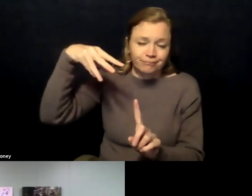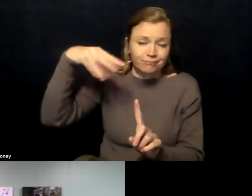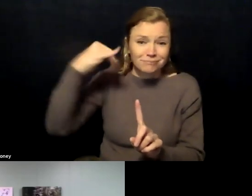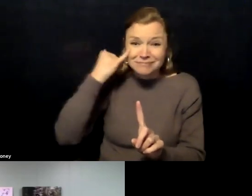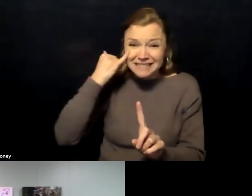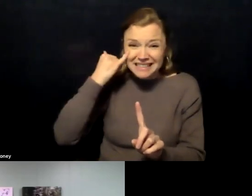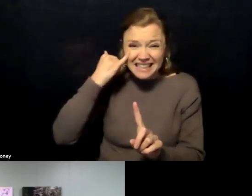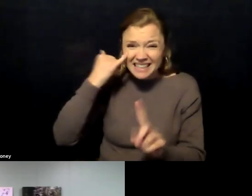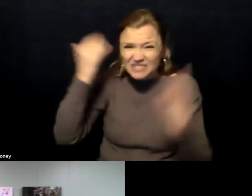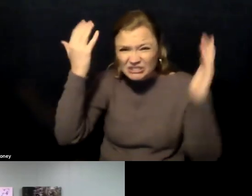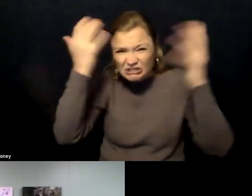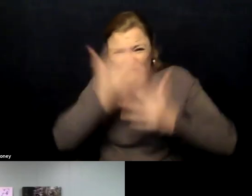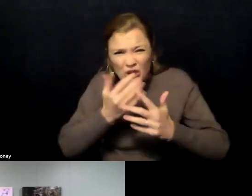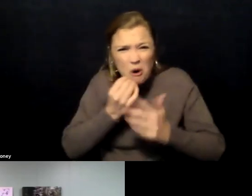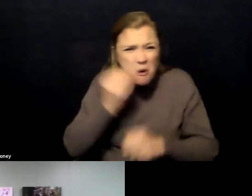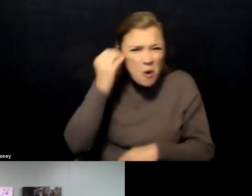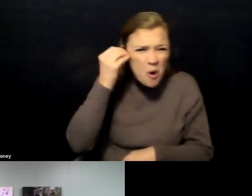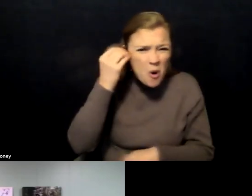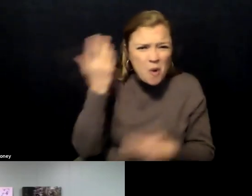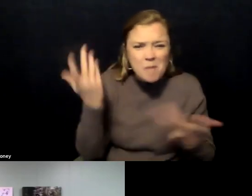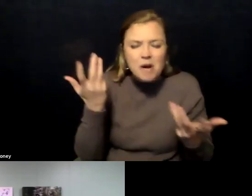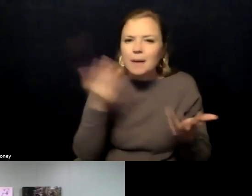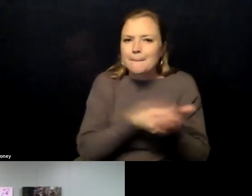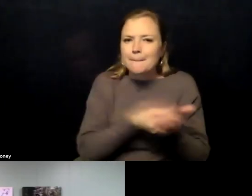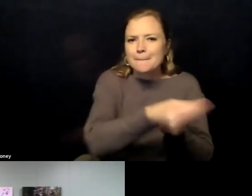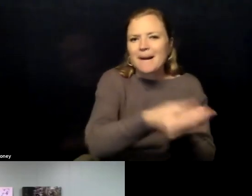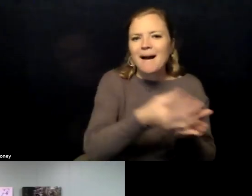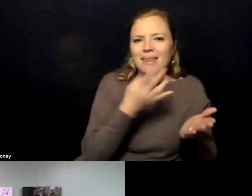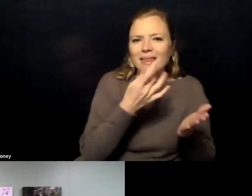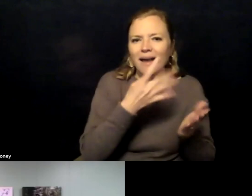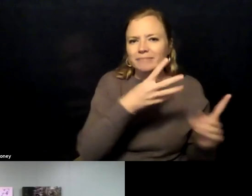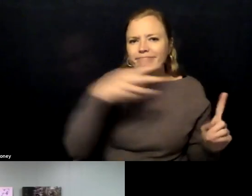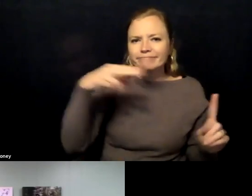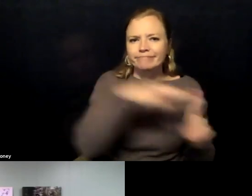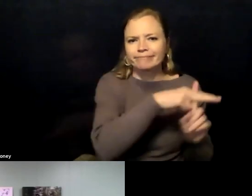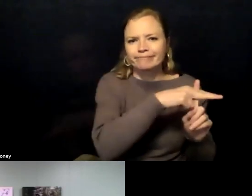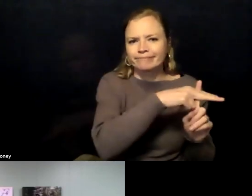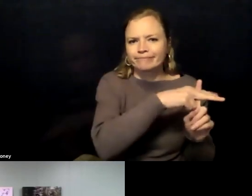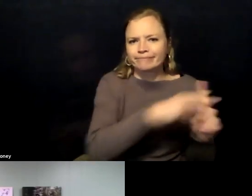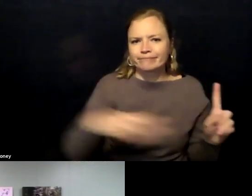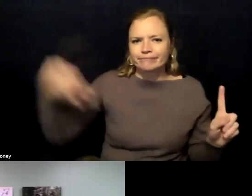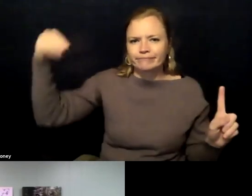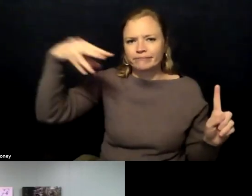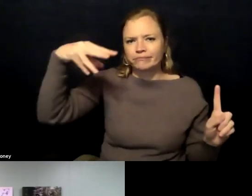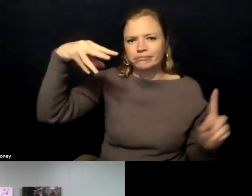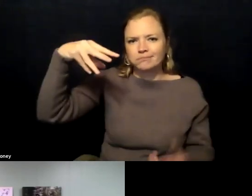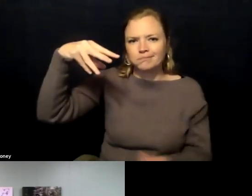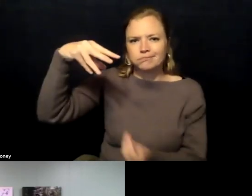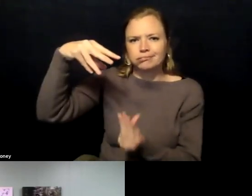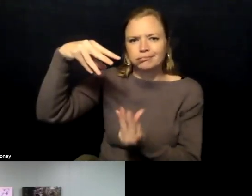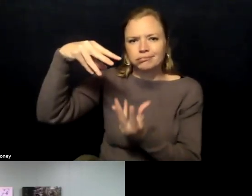for not much money at all by some plant lights and just stick your pots under there and